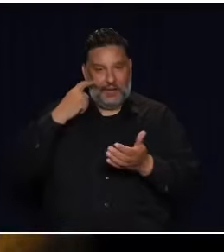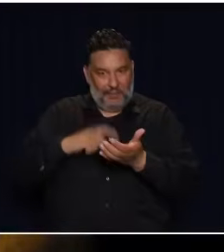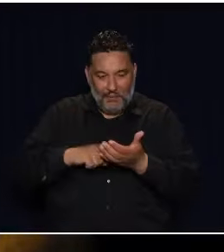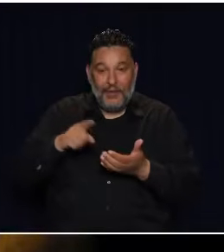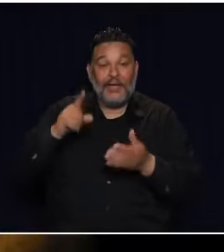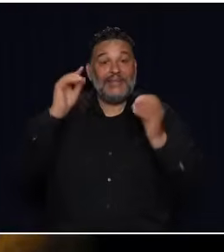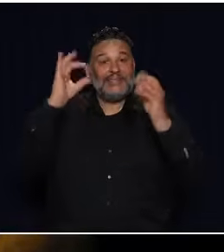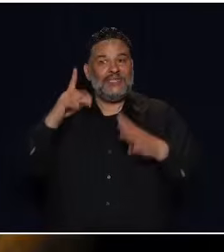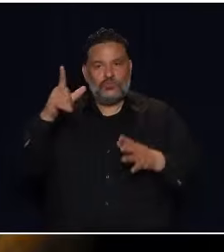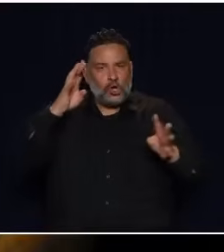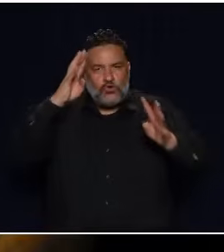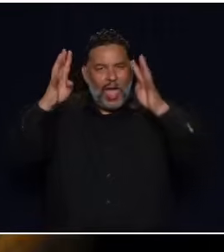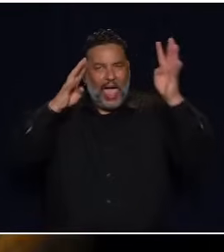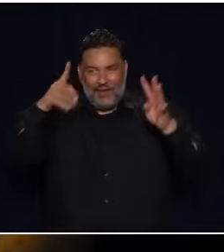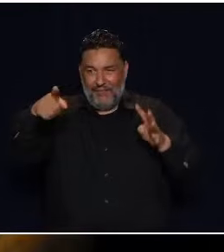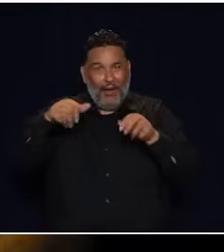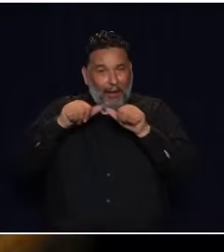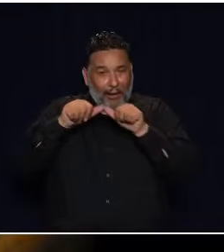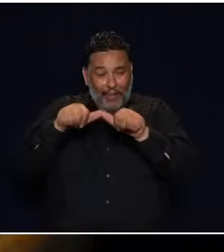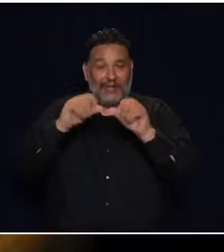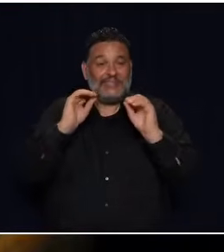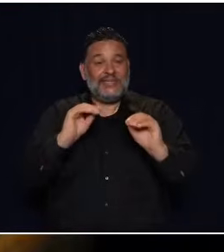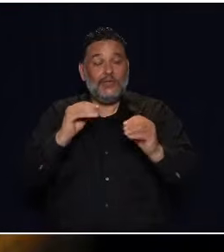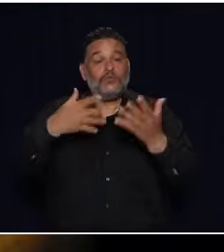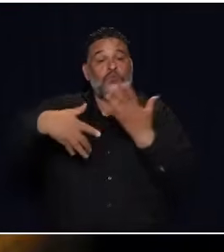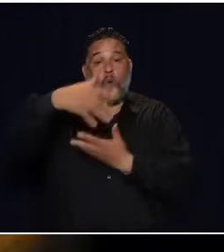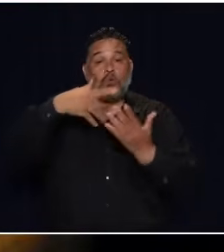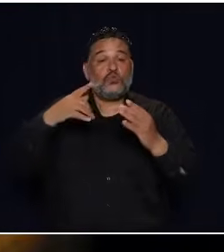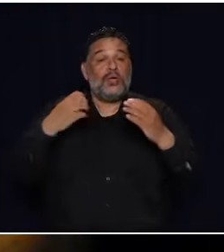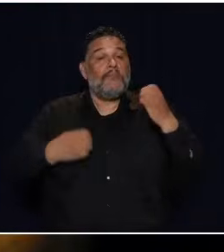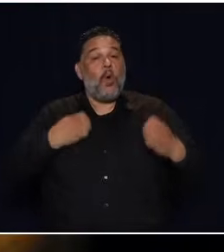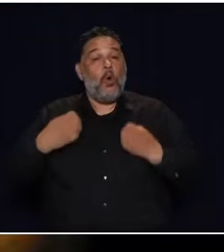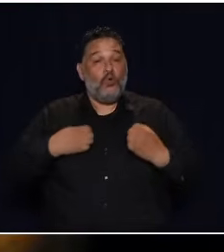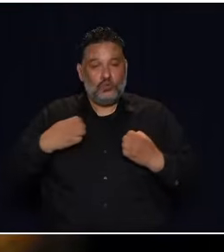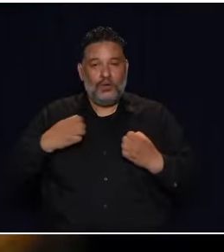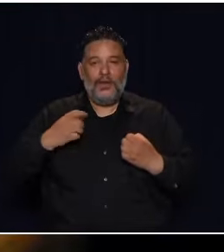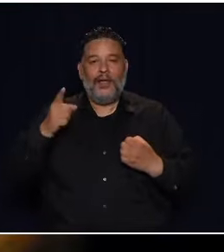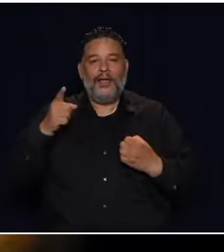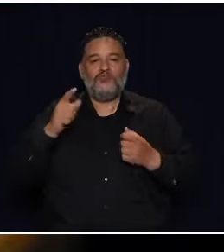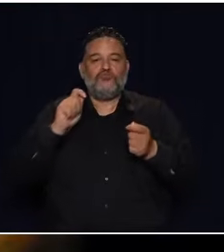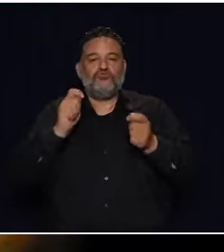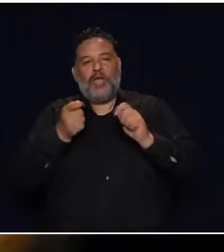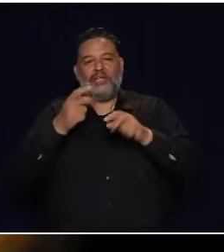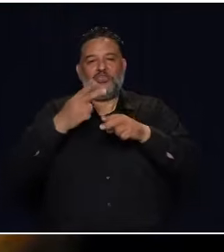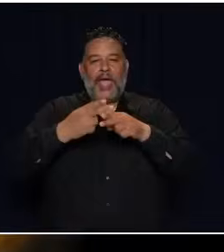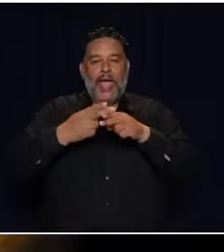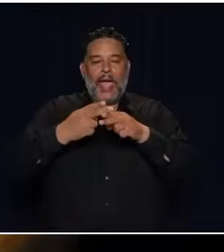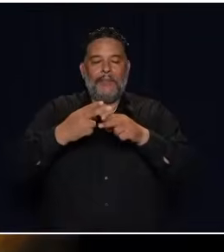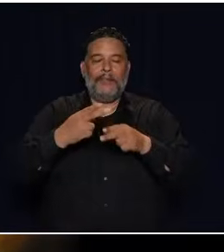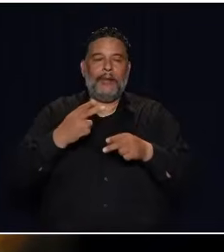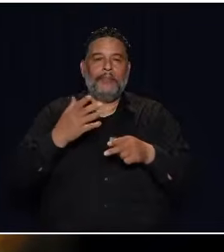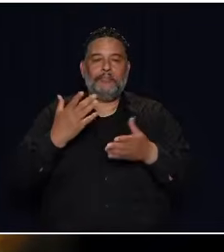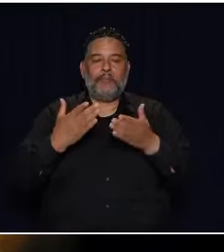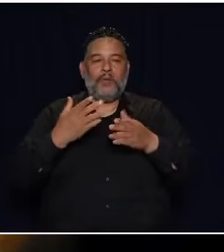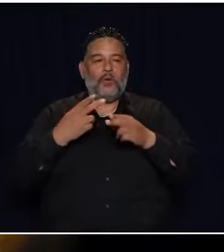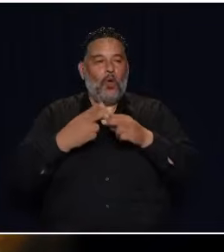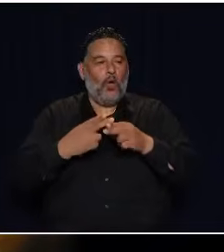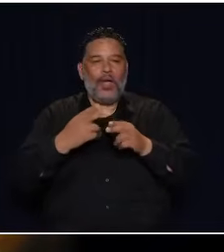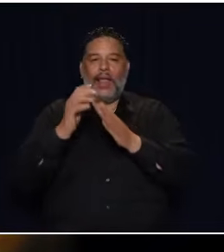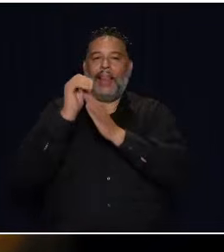EMOTIONS. WHAT I FOUND IS THAT TEACHERS ARE SO CREATIVE, THEY CONTINUE TO TEACH SOCIAL/EMOTIONAL